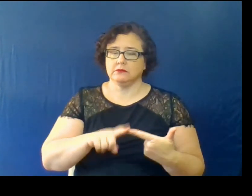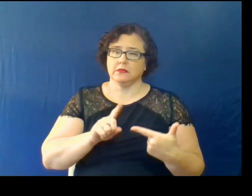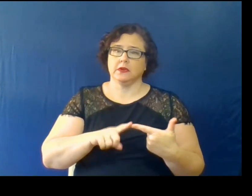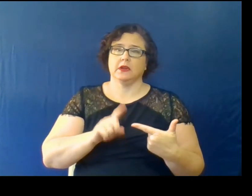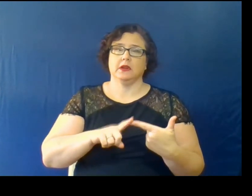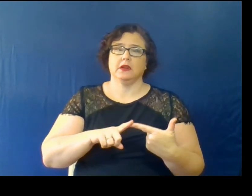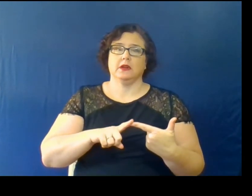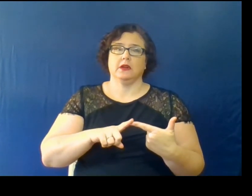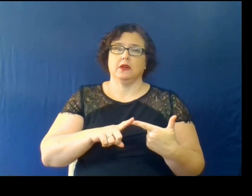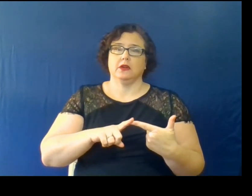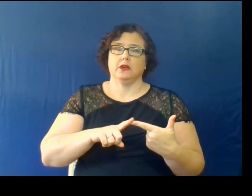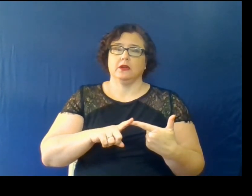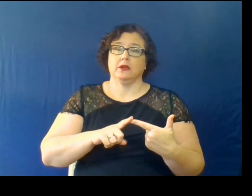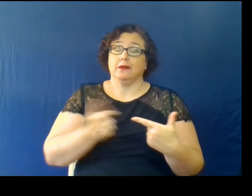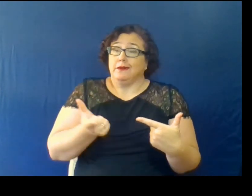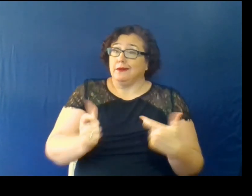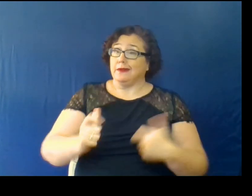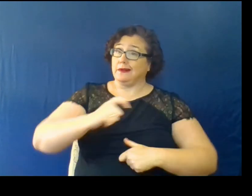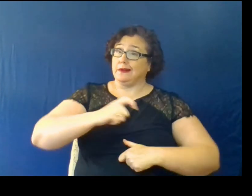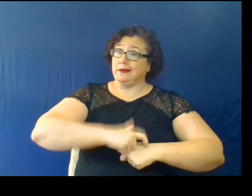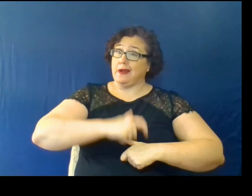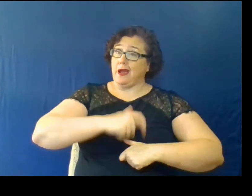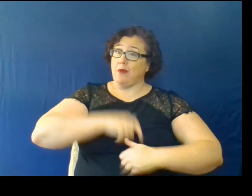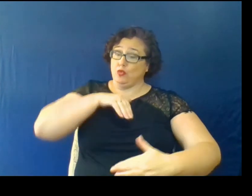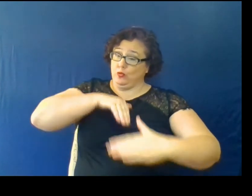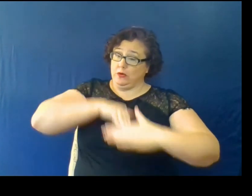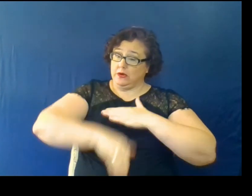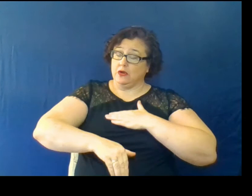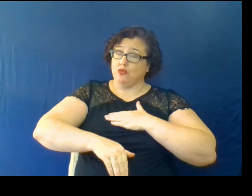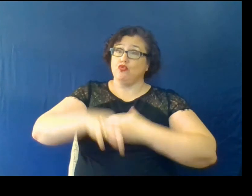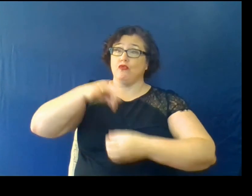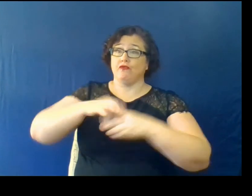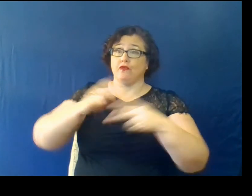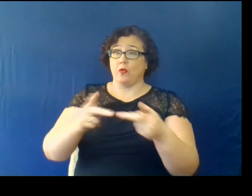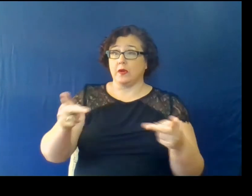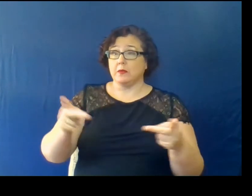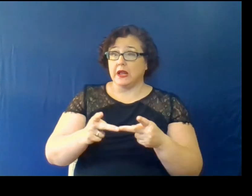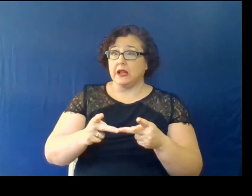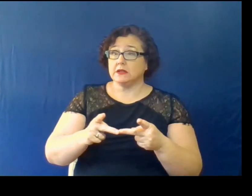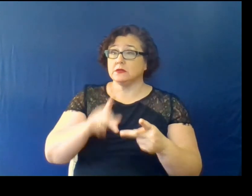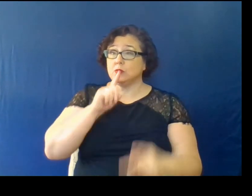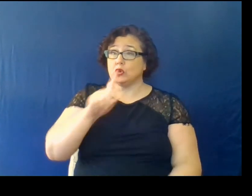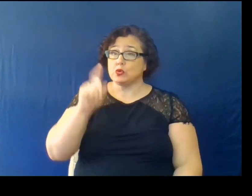anytime you're getting into that polling place you want to make sure you're understanding where